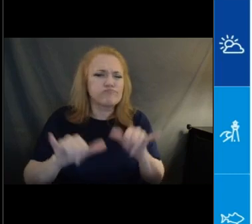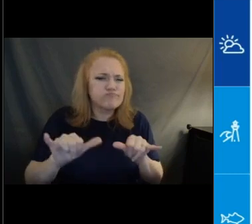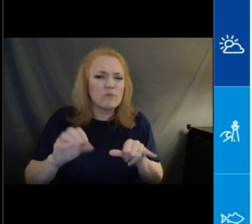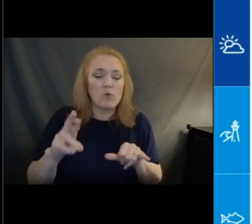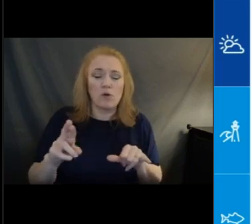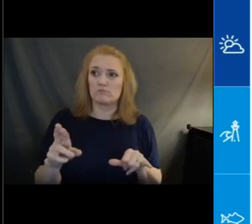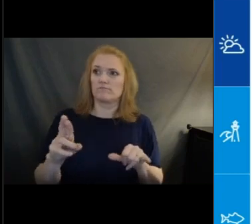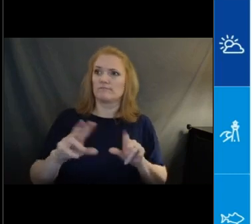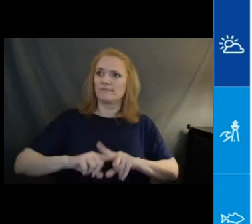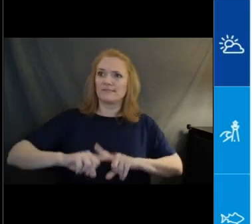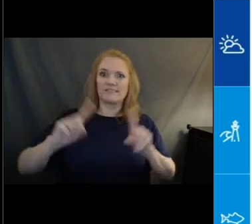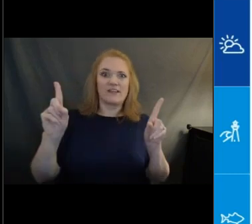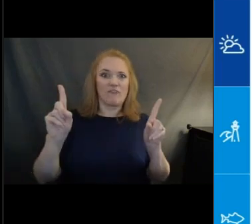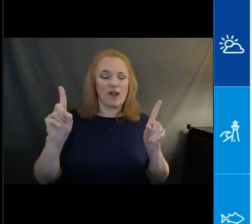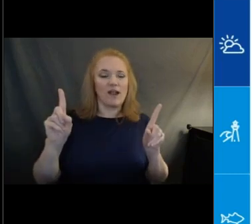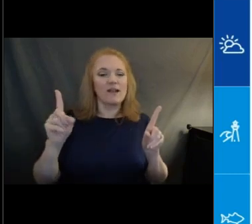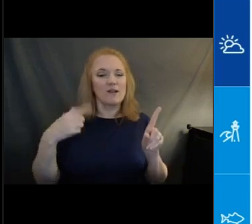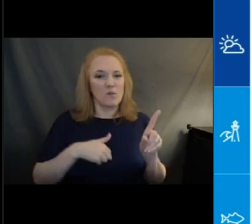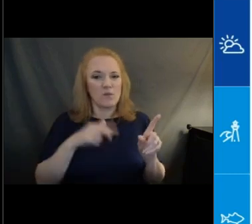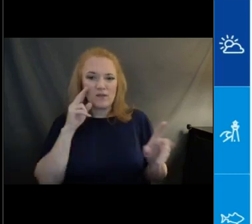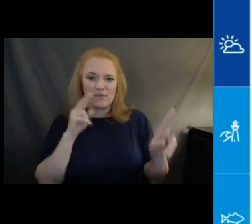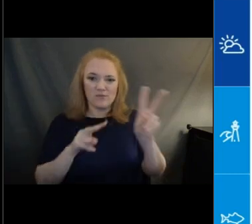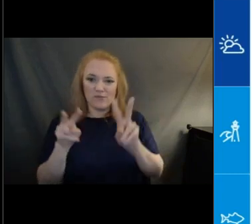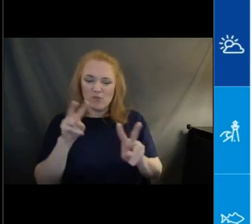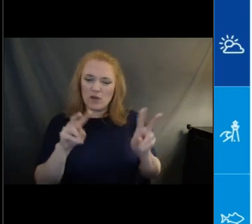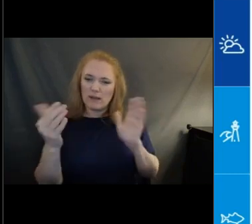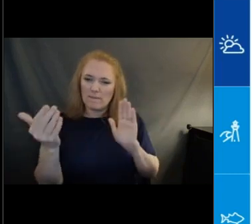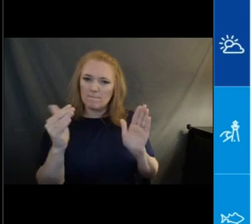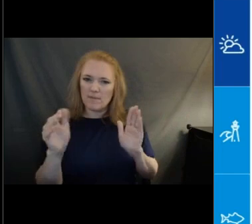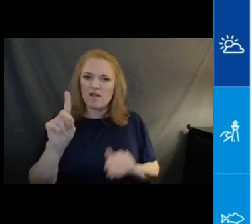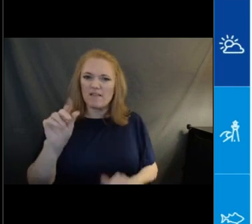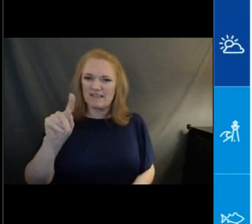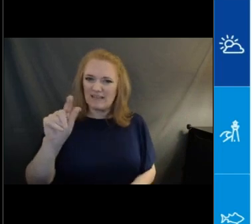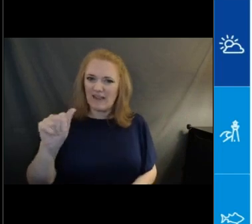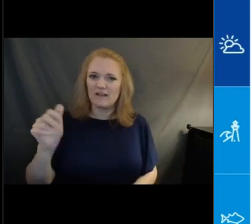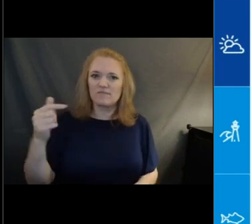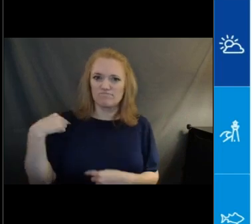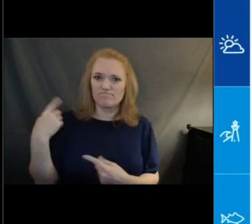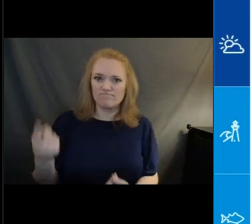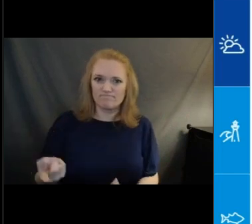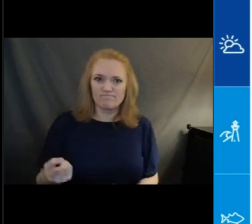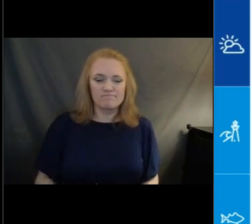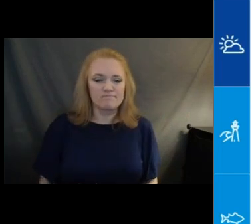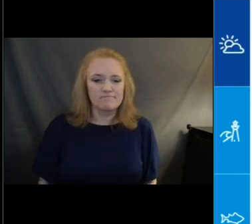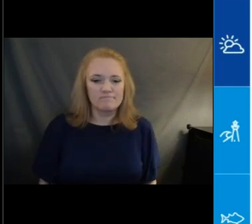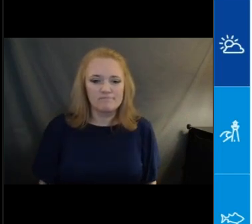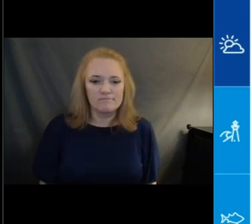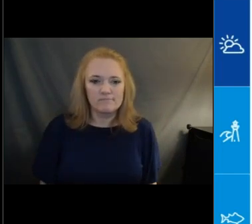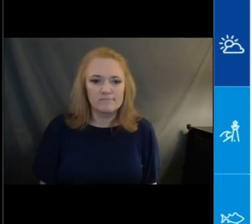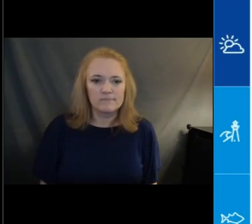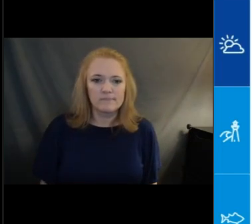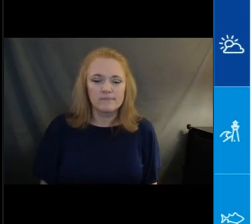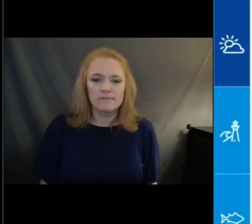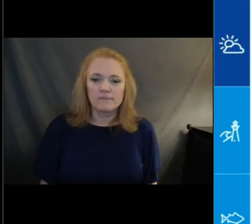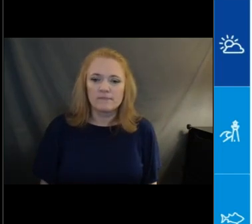time of year is the maximum forecast or the minimum forecast temperature.